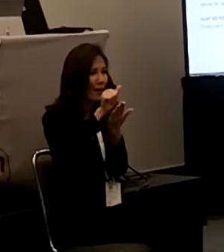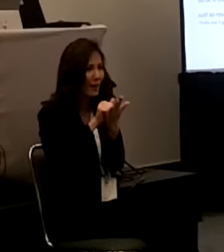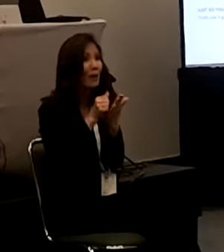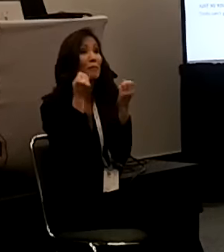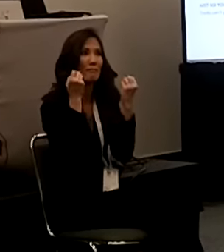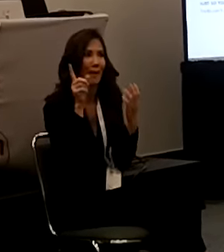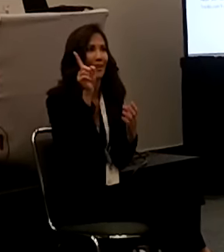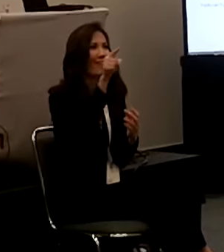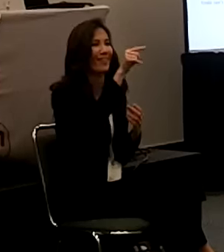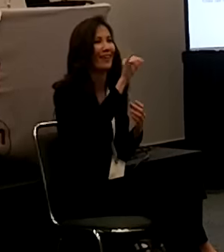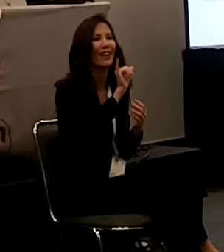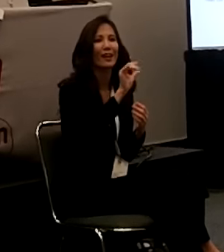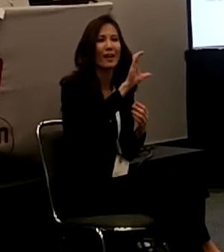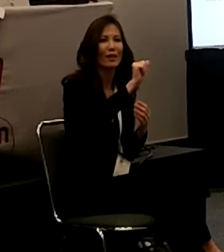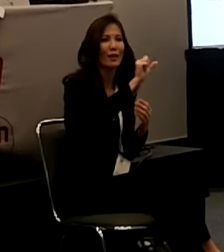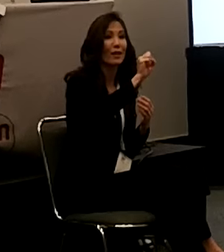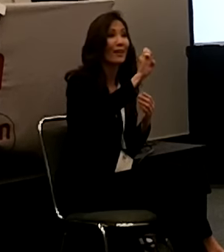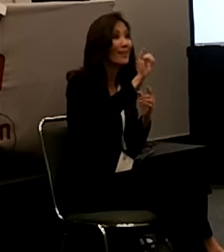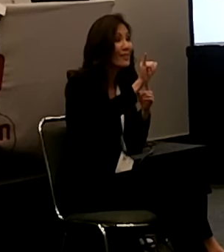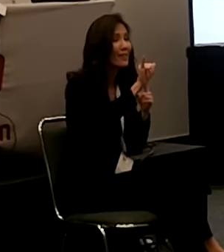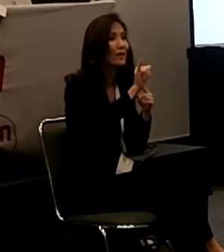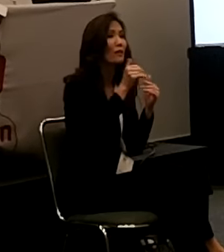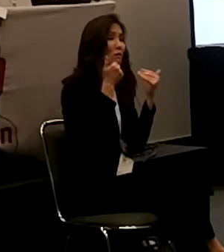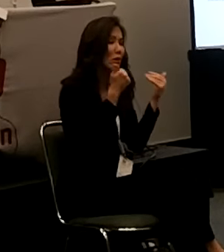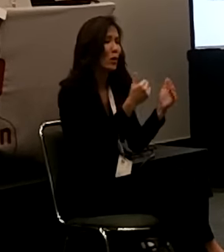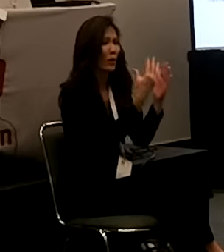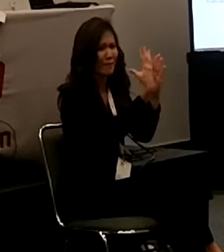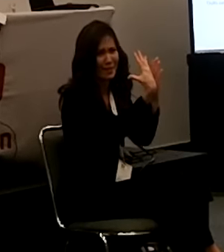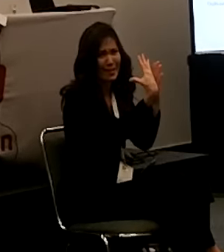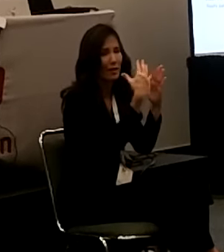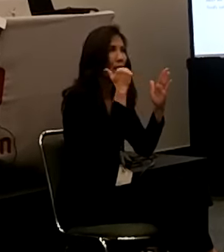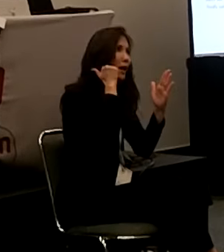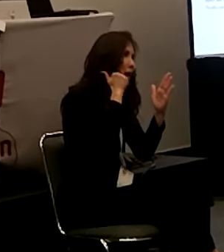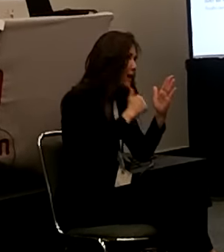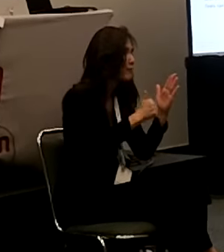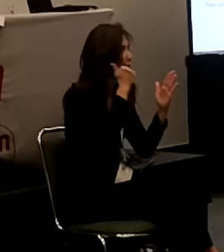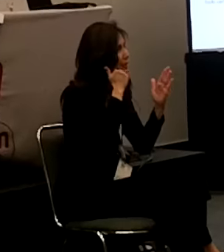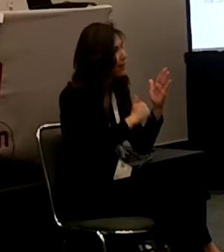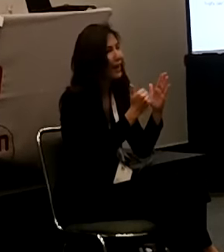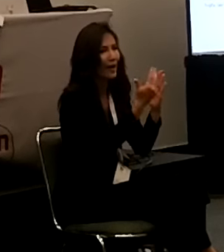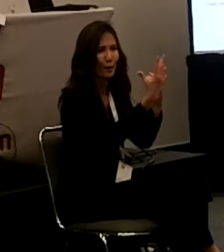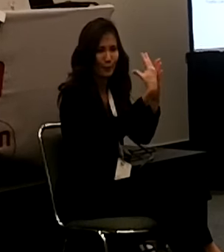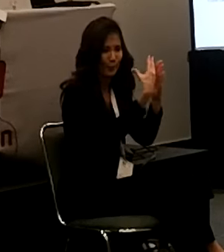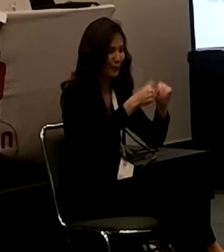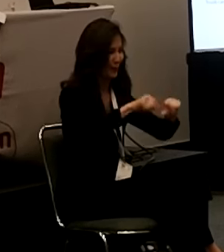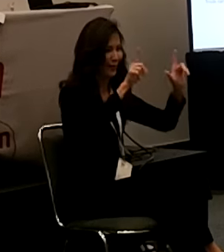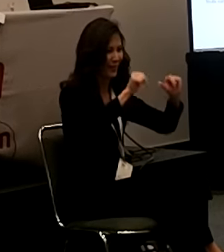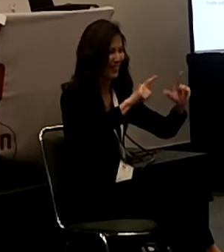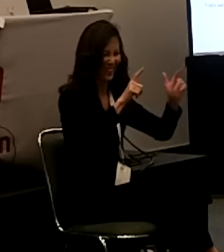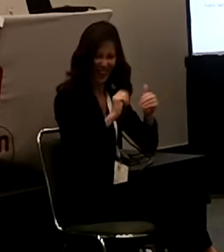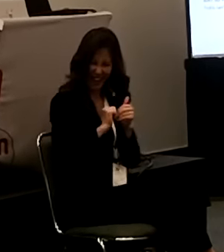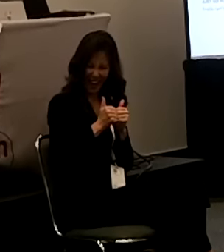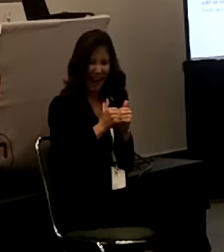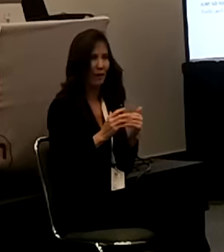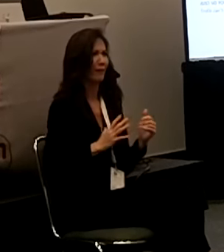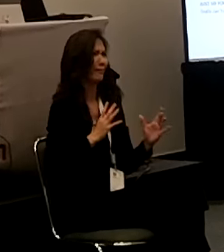like, Casey Neistat, make videos every single day, which how he does it with a fancy camera and all.